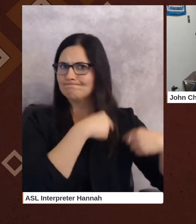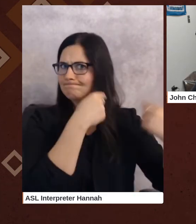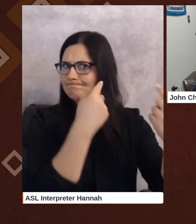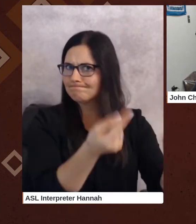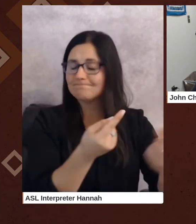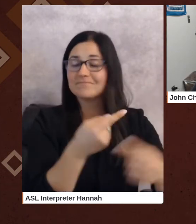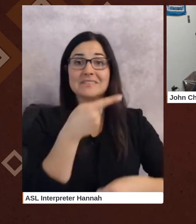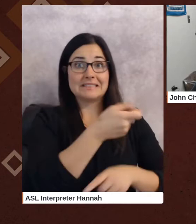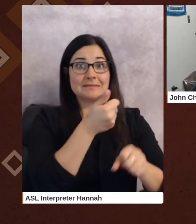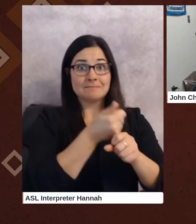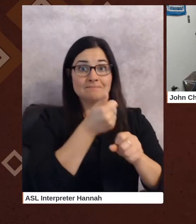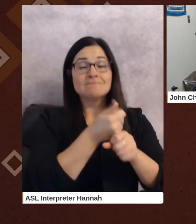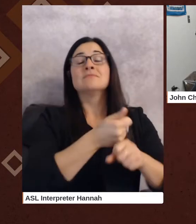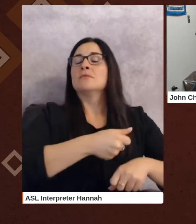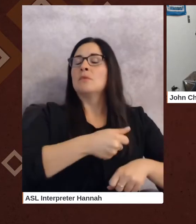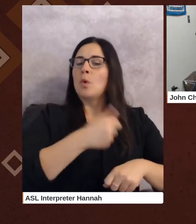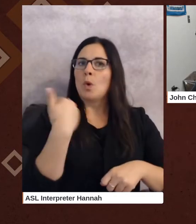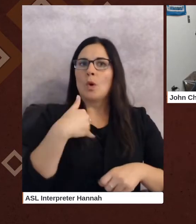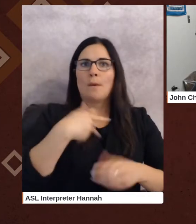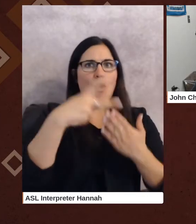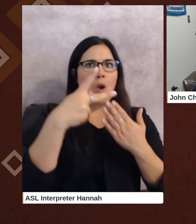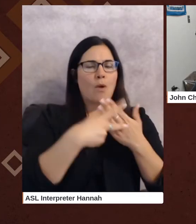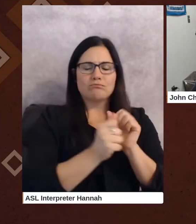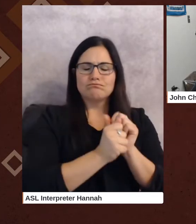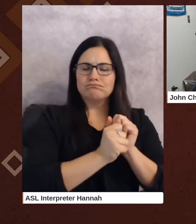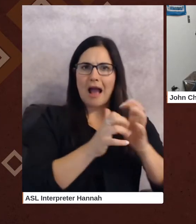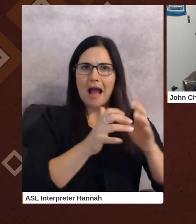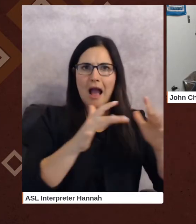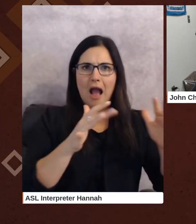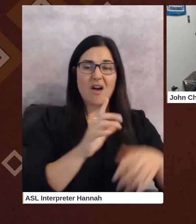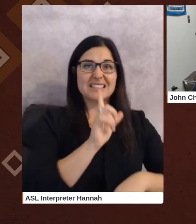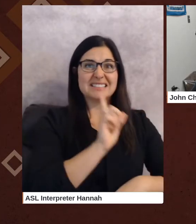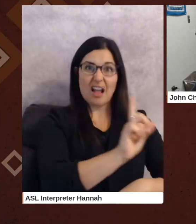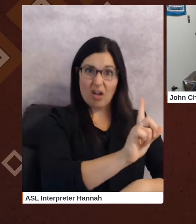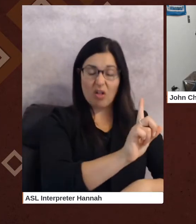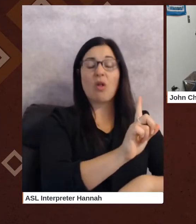the program from a single course to six courses and an eight a degree.